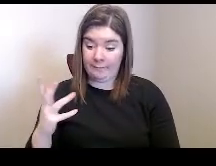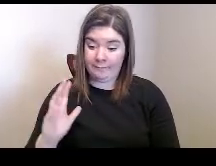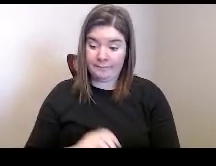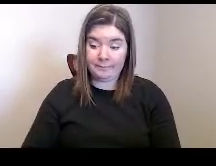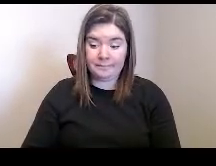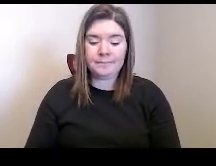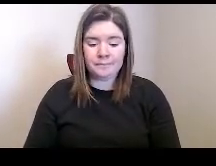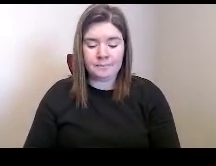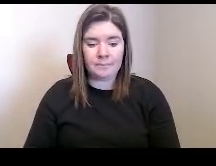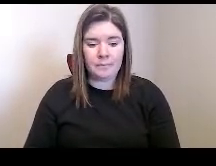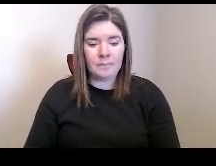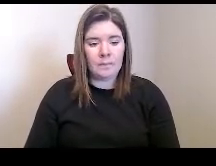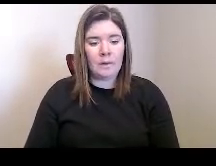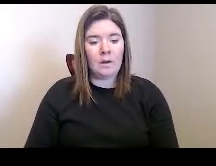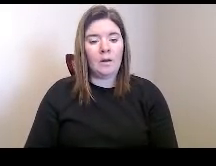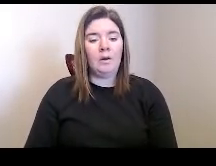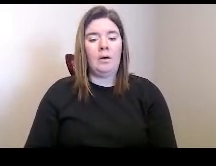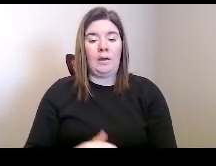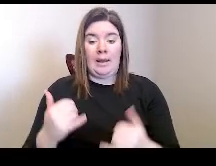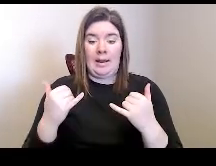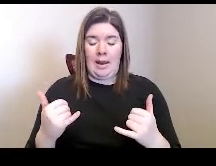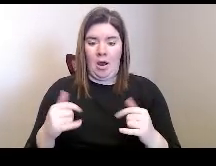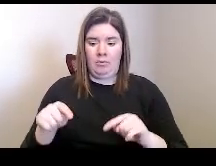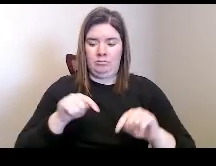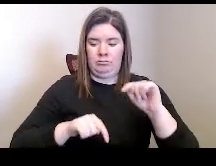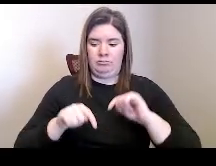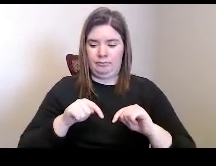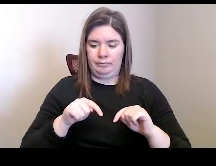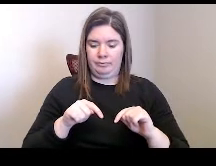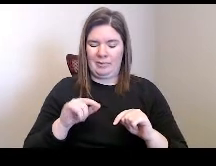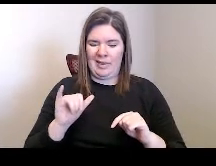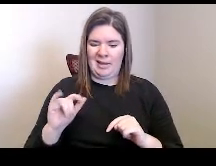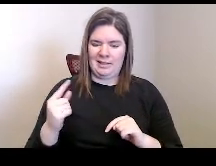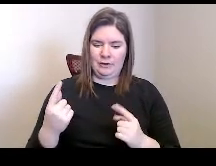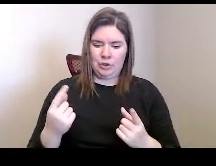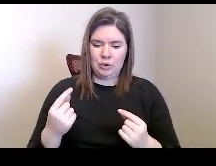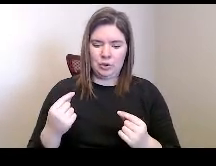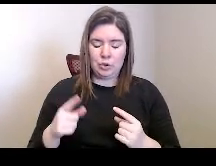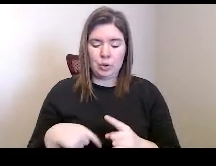So, having said that, that's the first thing I'll do when I'm making pretty much any document,